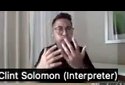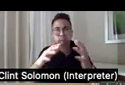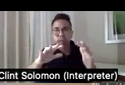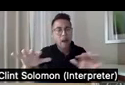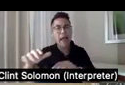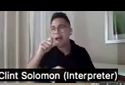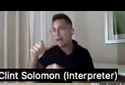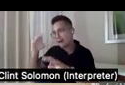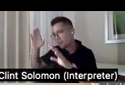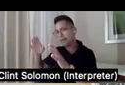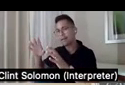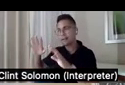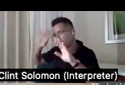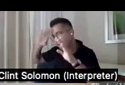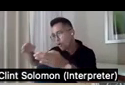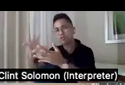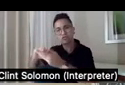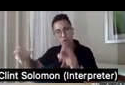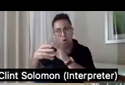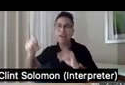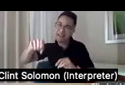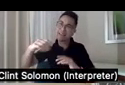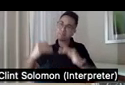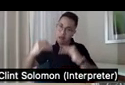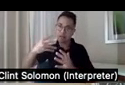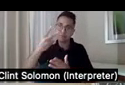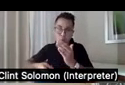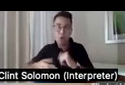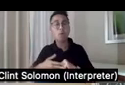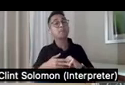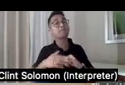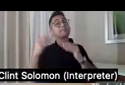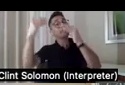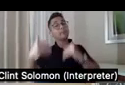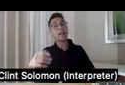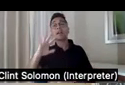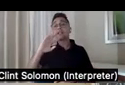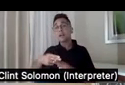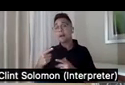and then similar to when it's based on a lived experience the child would place these objects